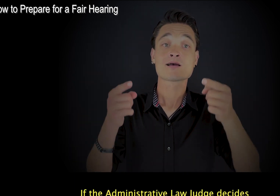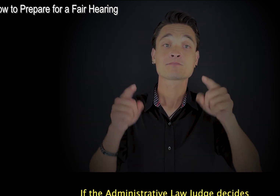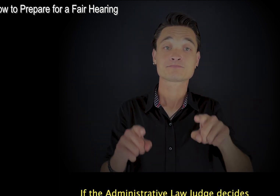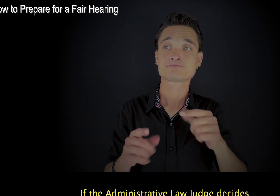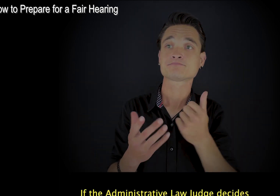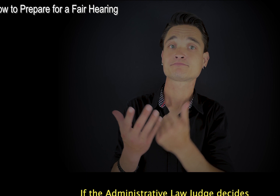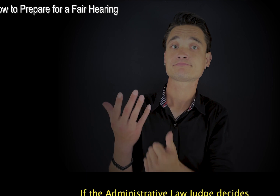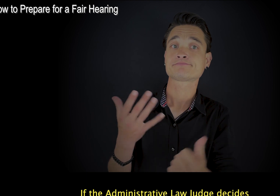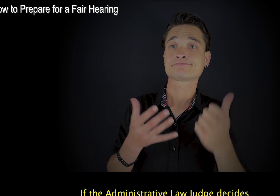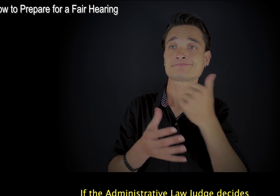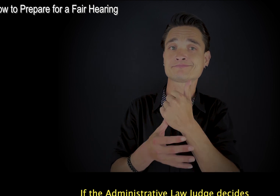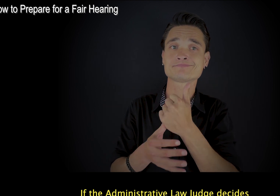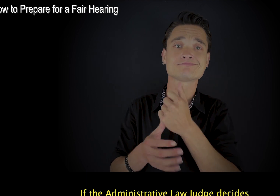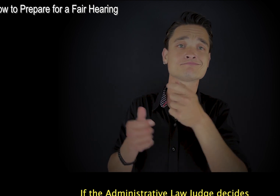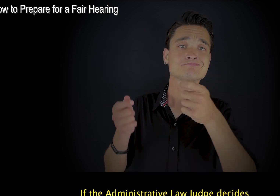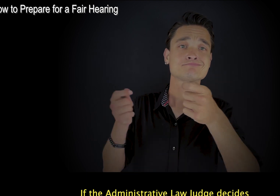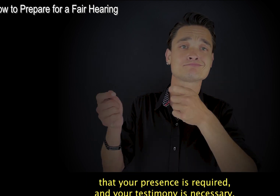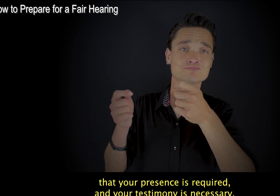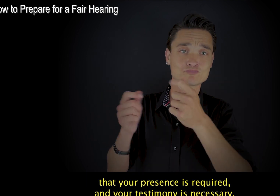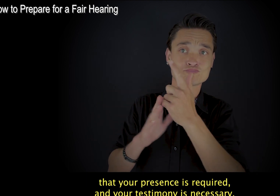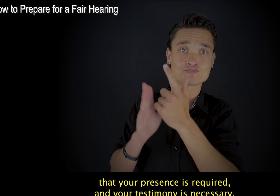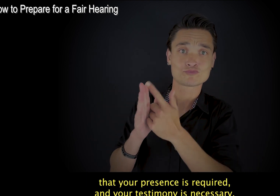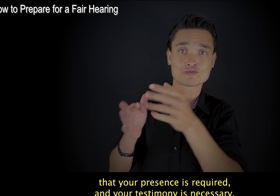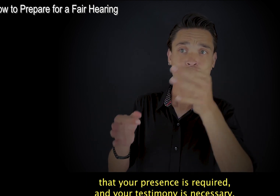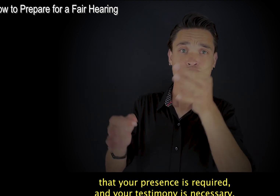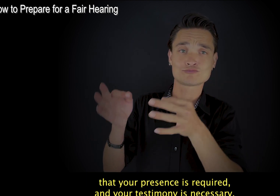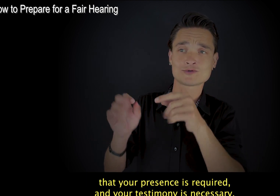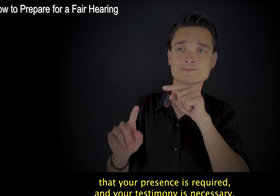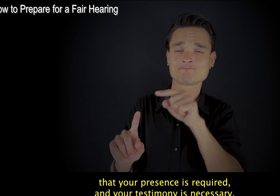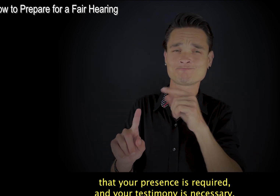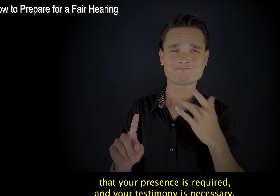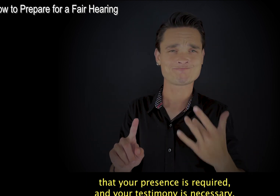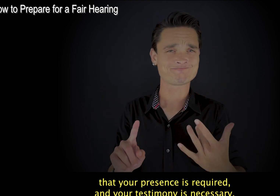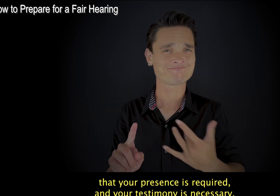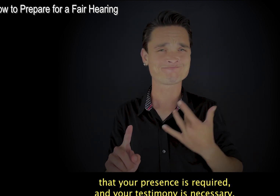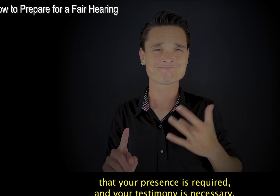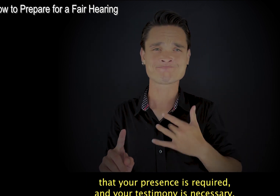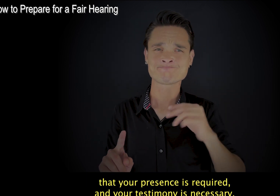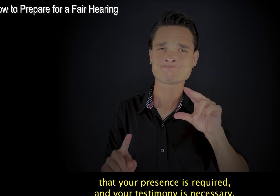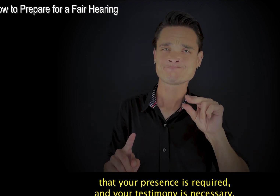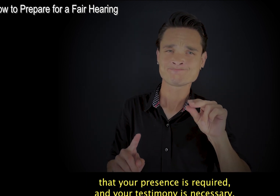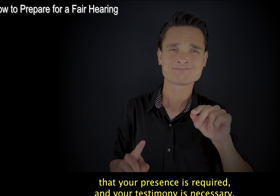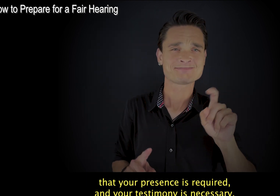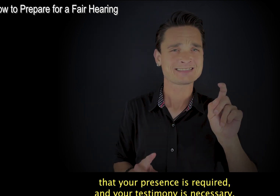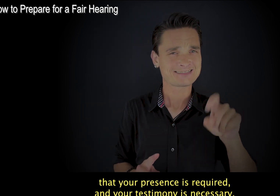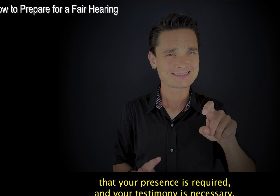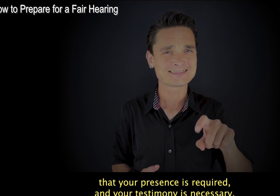If the Administrative Law Judge decides that your presence is required, and your testimony is necessary,